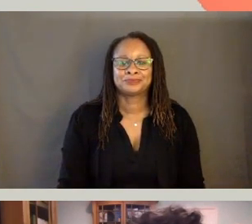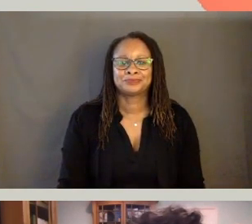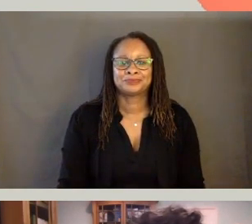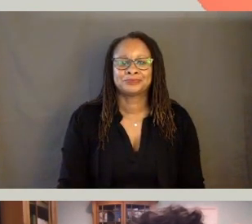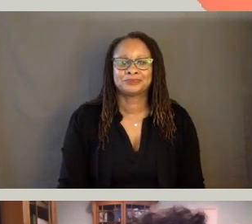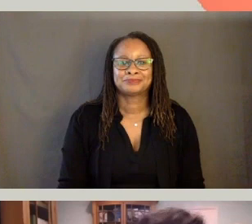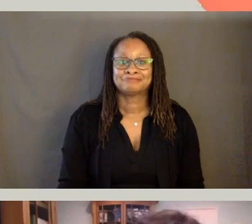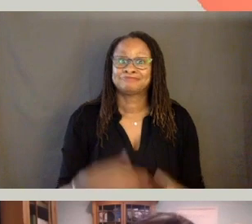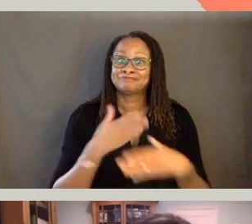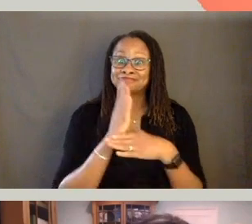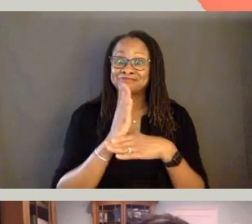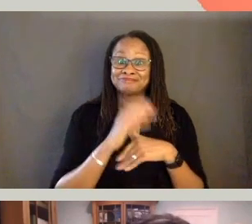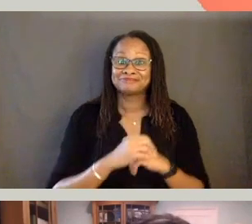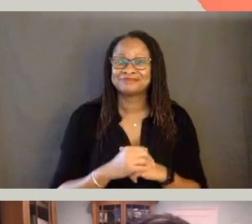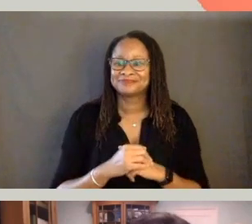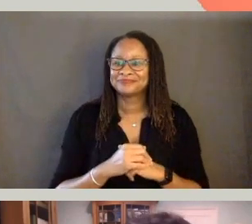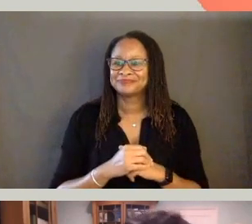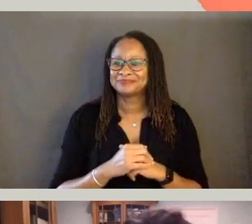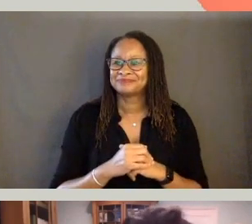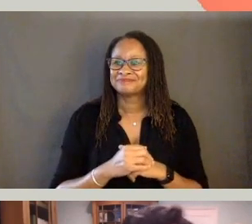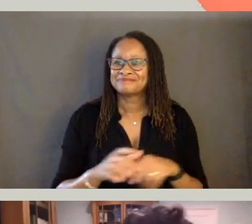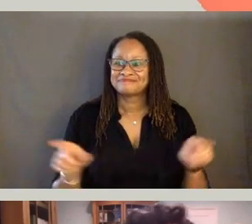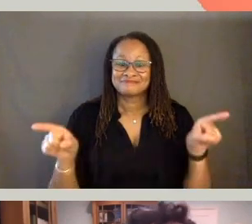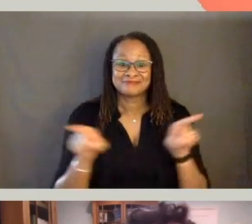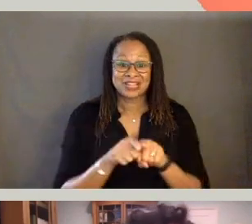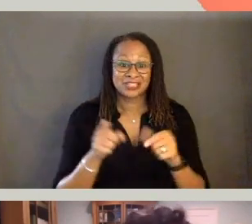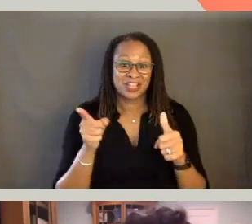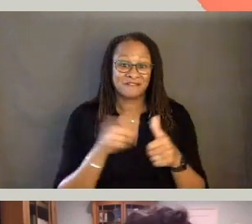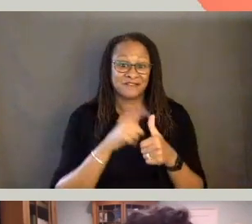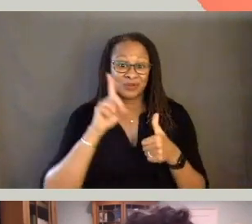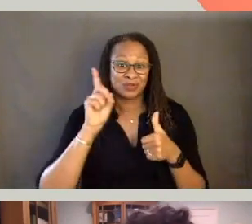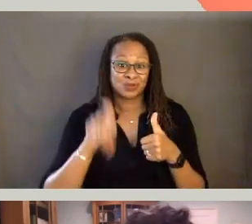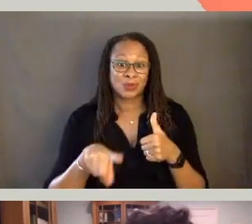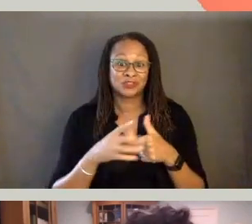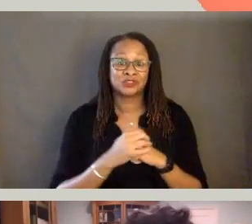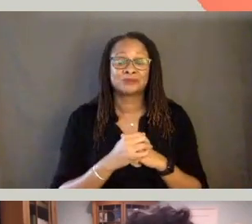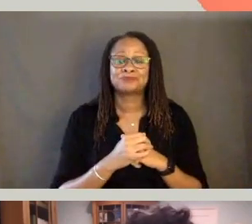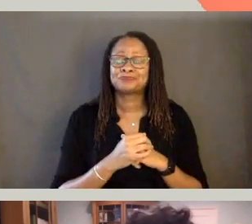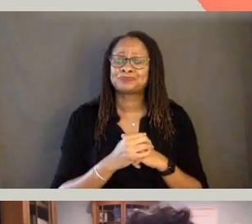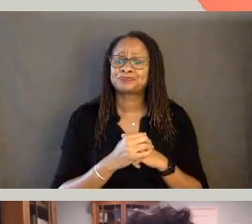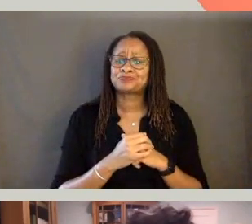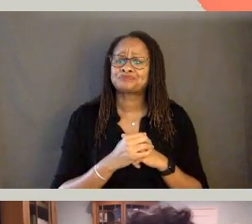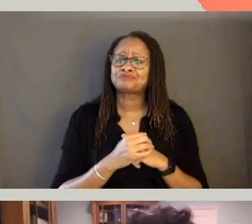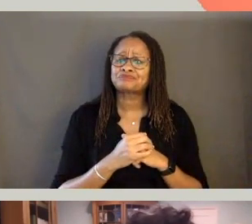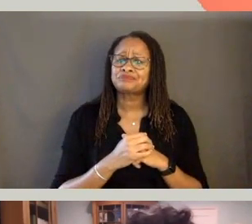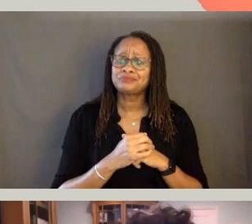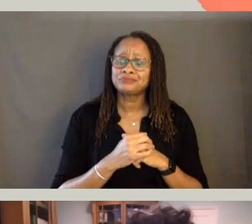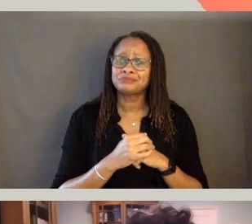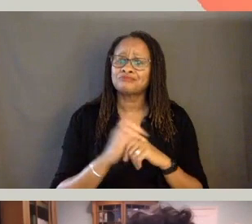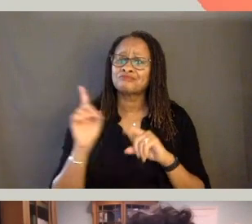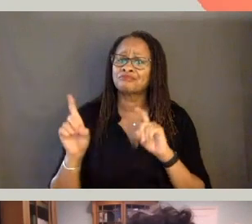All right, so as a first question, I wanted to ask all of you about